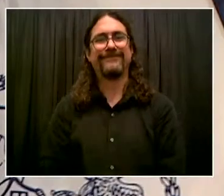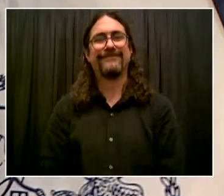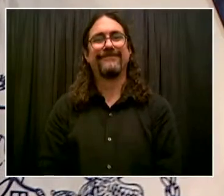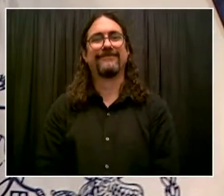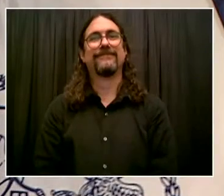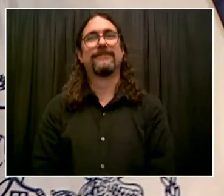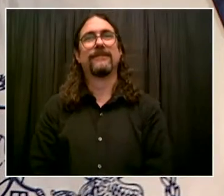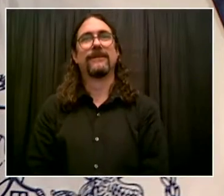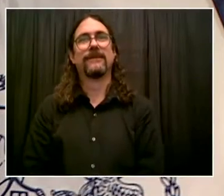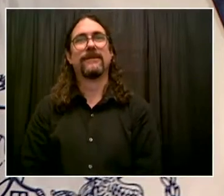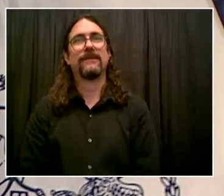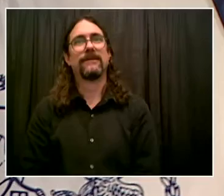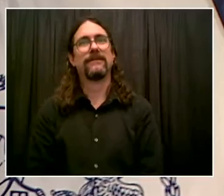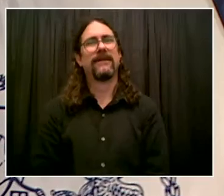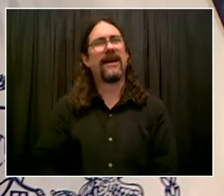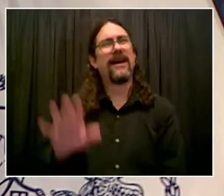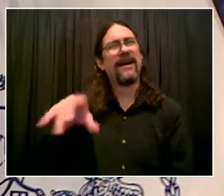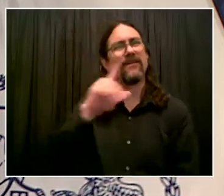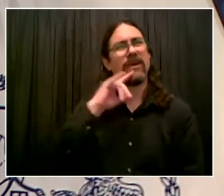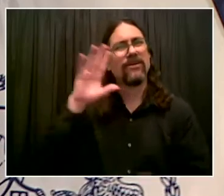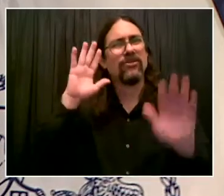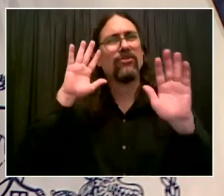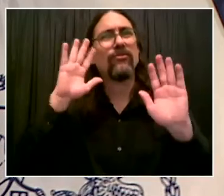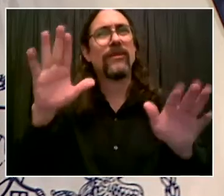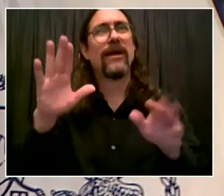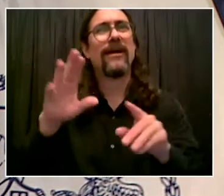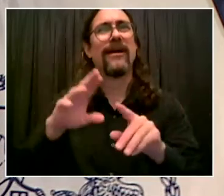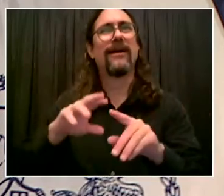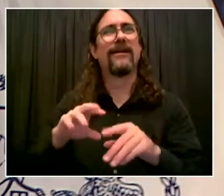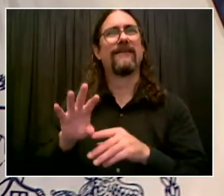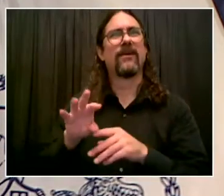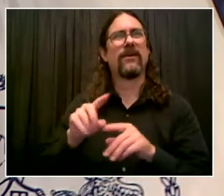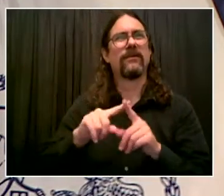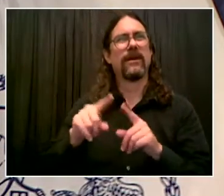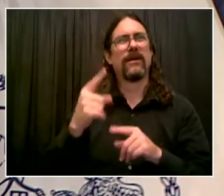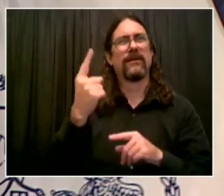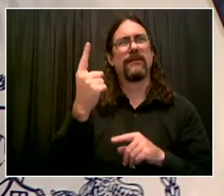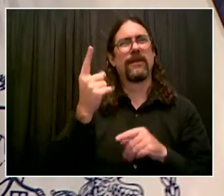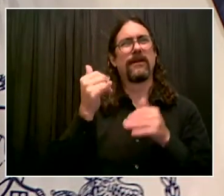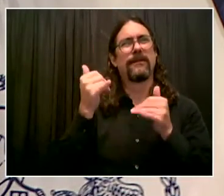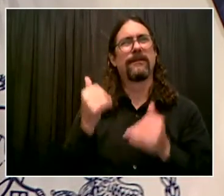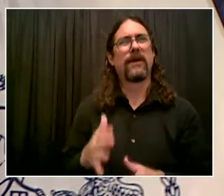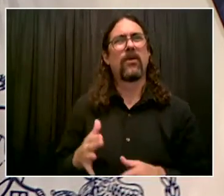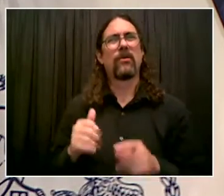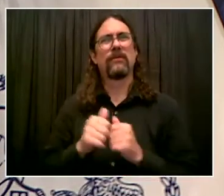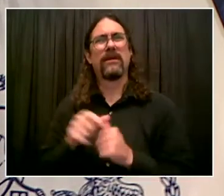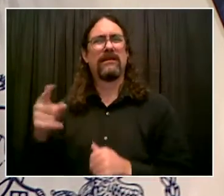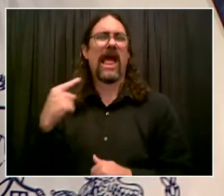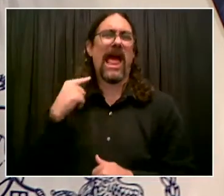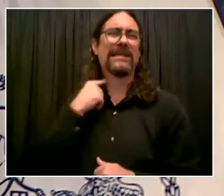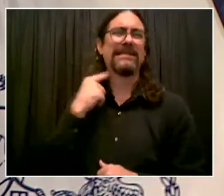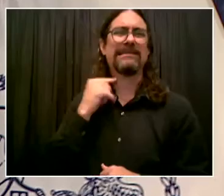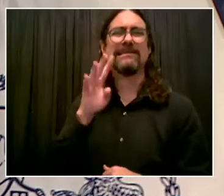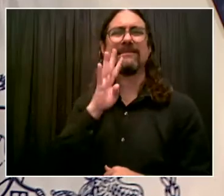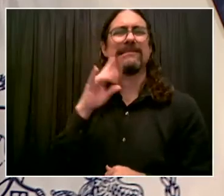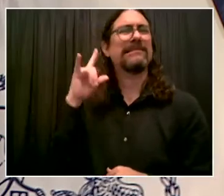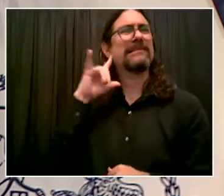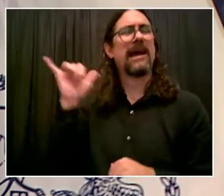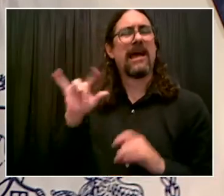WE HOPE TO SEE YOU AGAIN SOON. IT REALLY SAYS IT ALL. WE NEED AN AUSTRALIAN TO ENGLISH